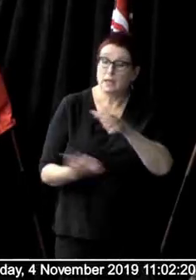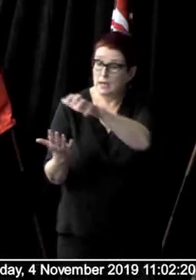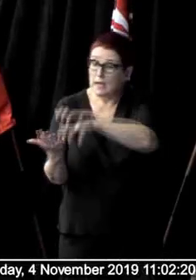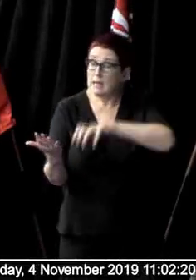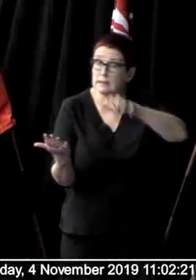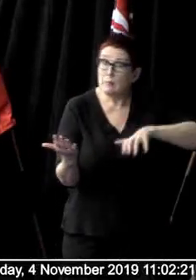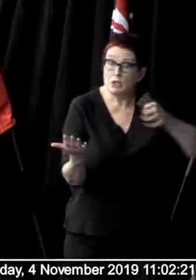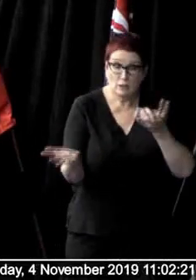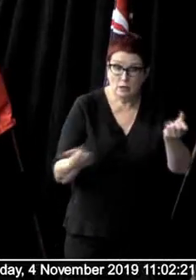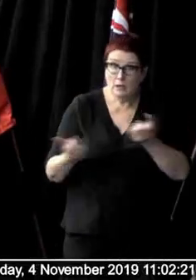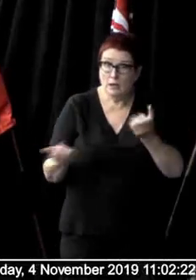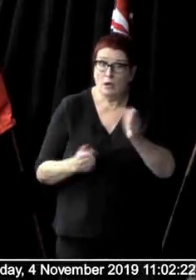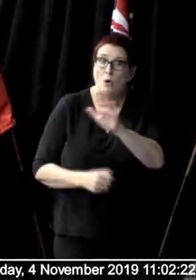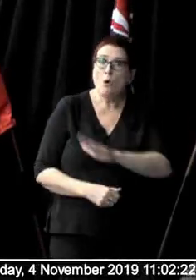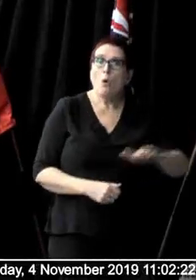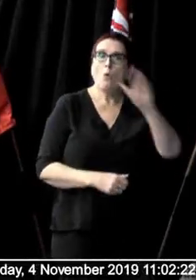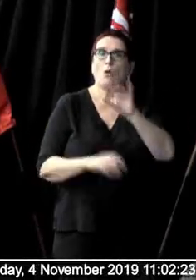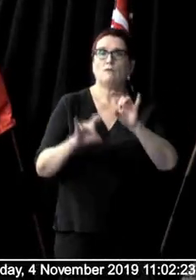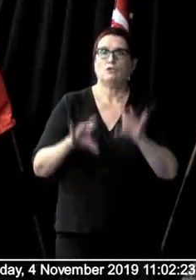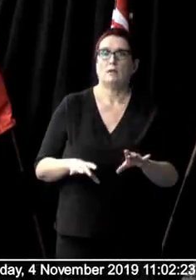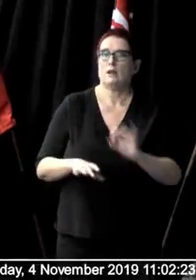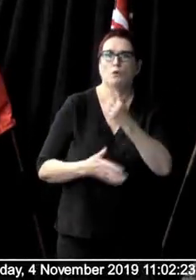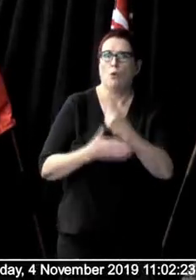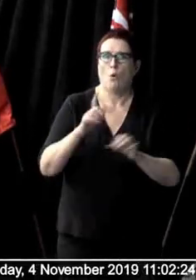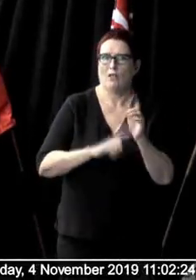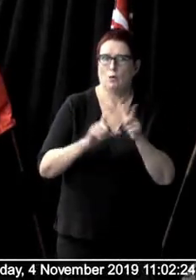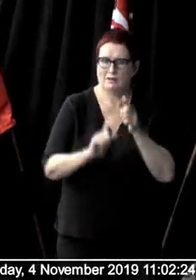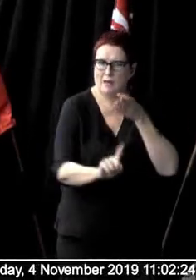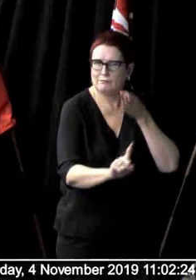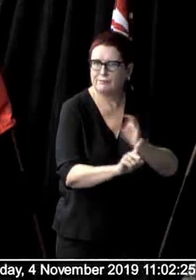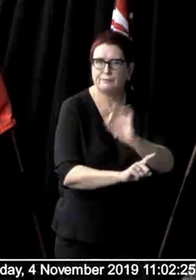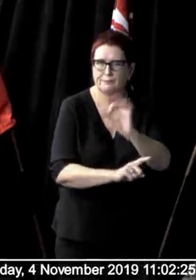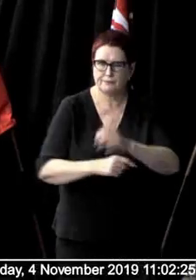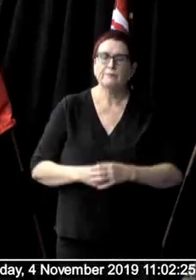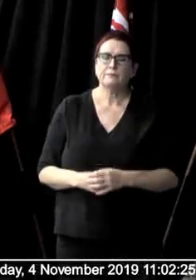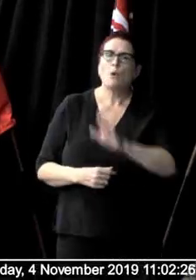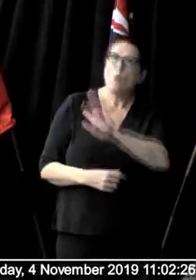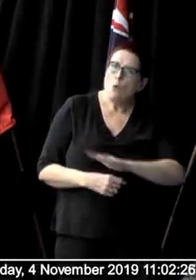These are not intended to be regarded as Queensland specific commentary. These are submissions from across Australia.